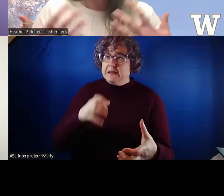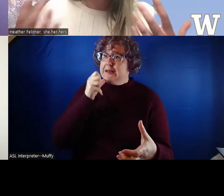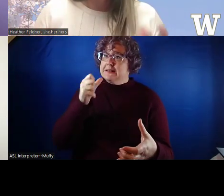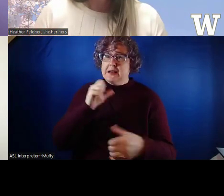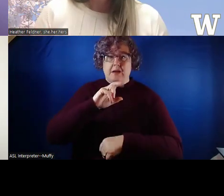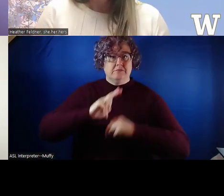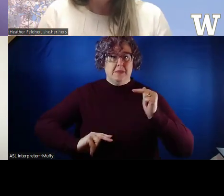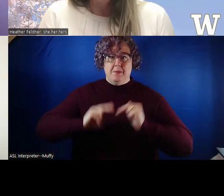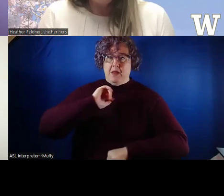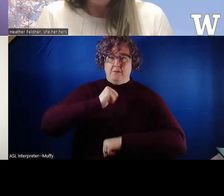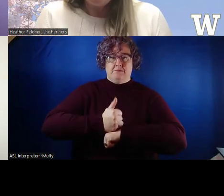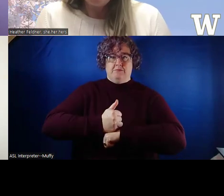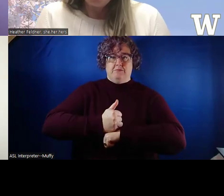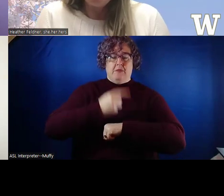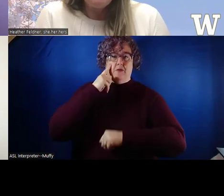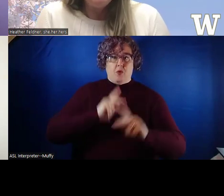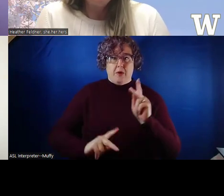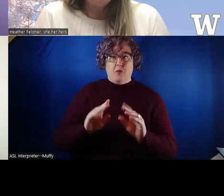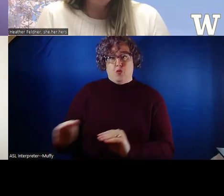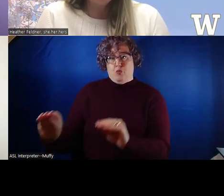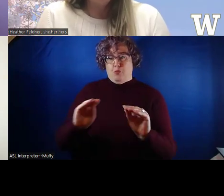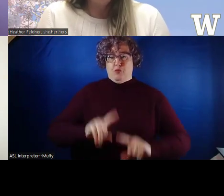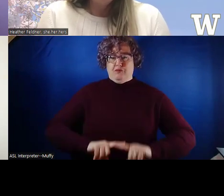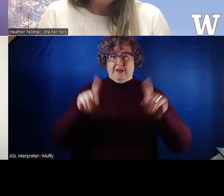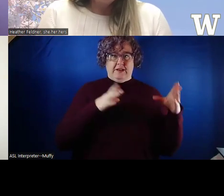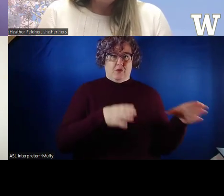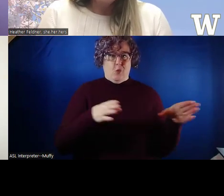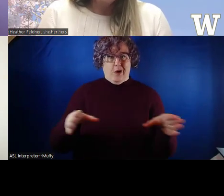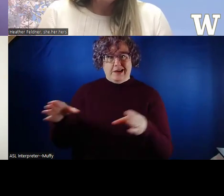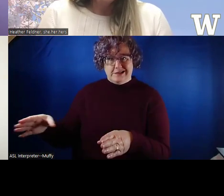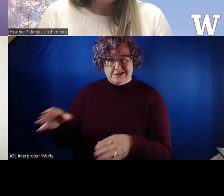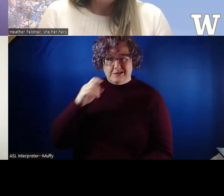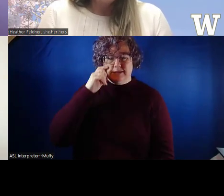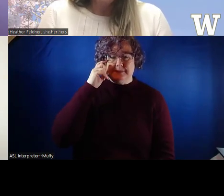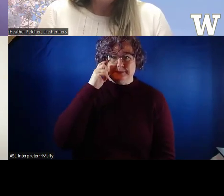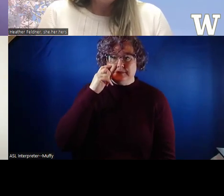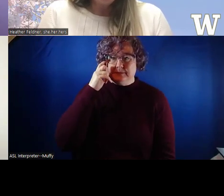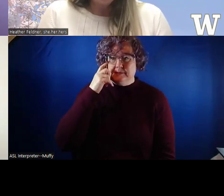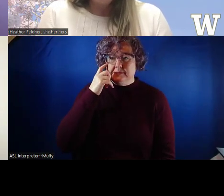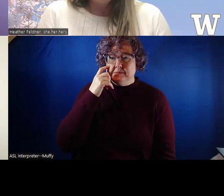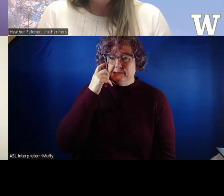for people who move around in different ways. And so, you know, this idea of you know,